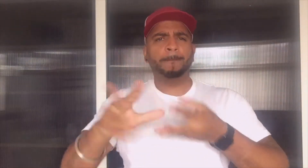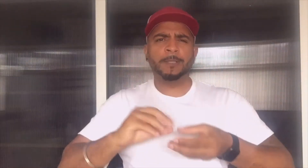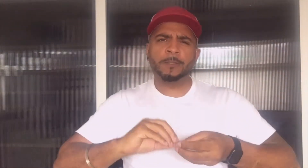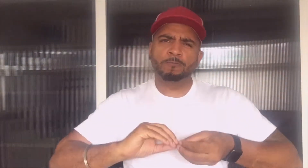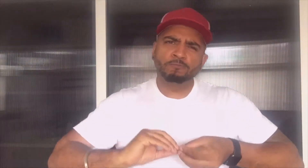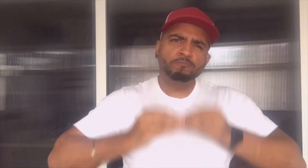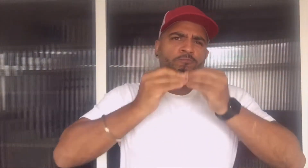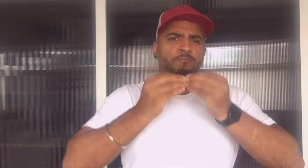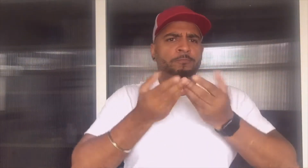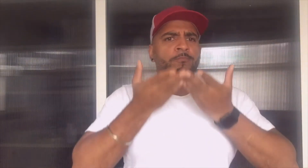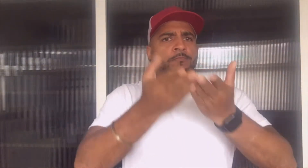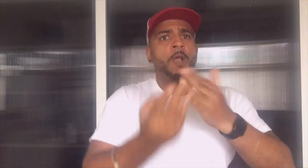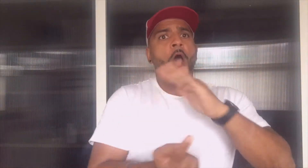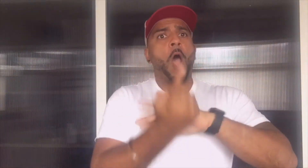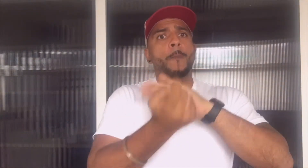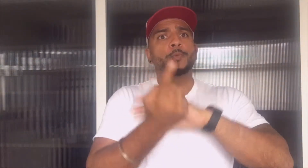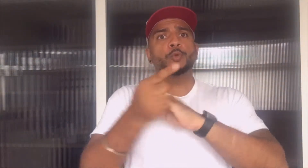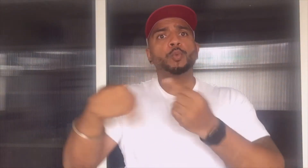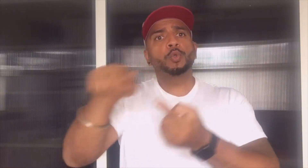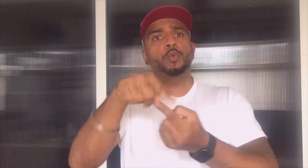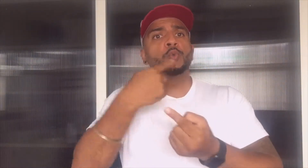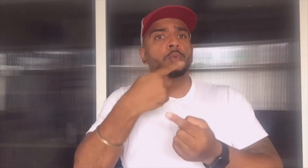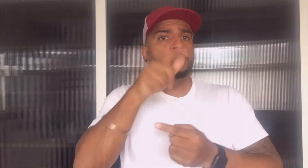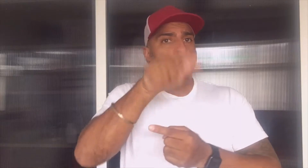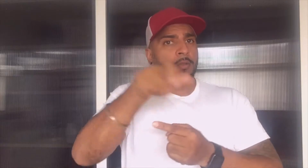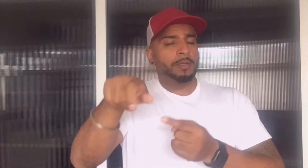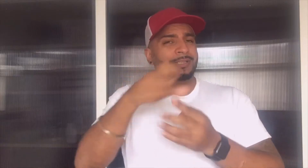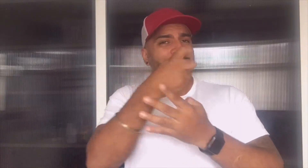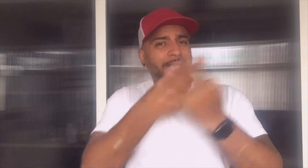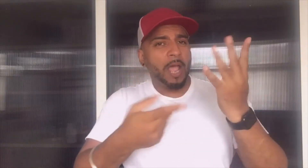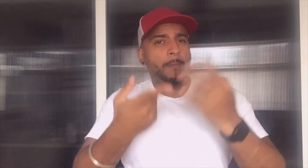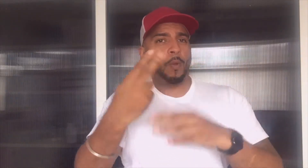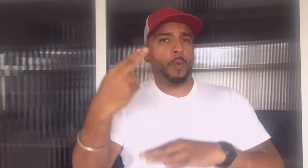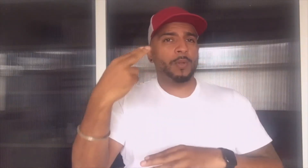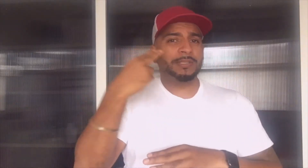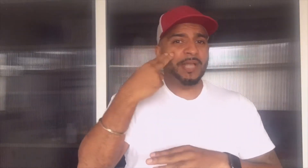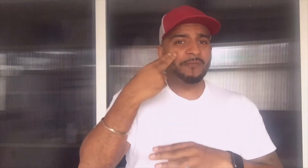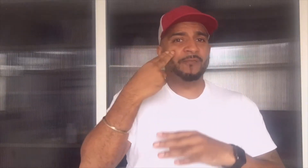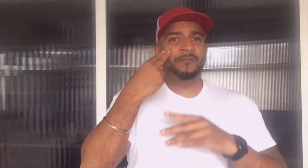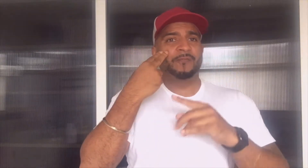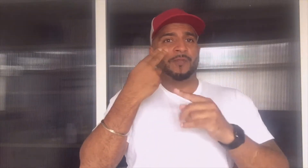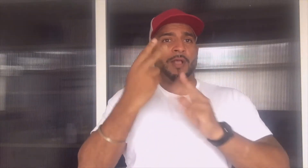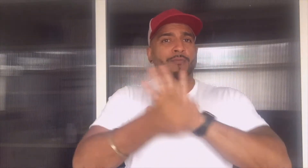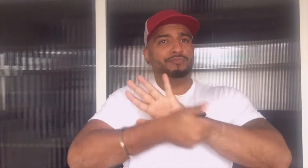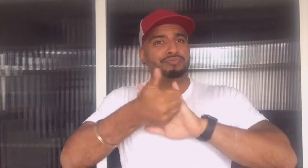DASH creates opportunities for Deaf and Disabled artists